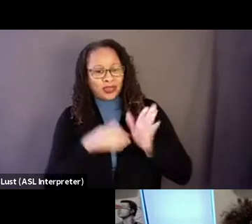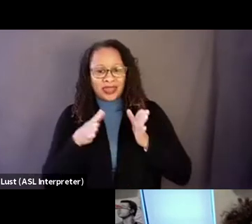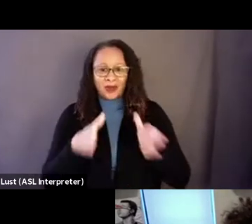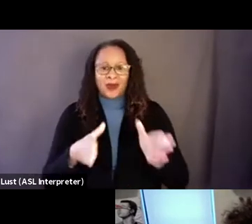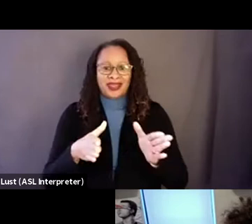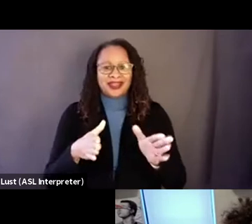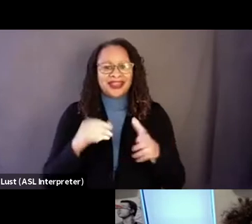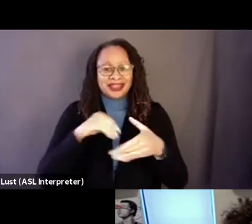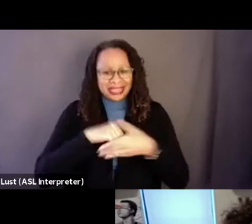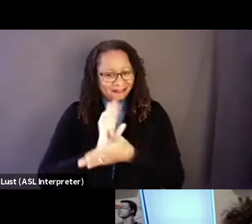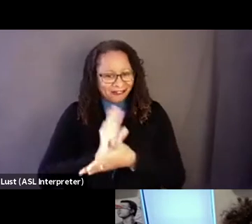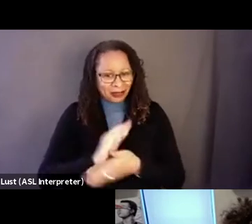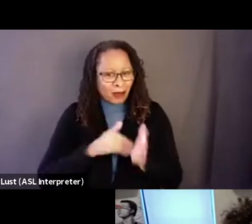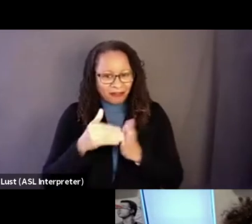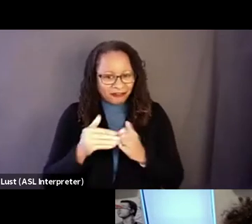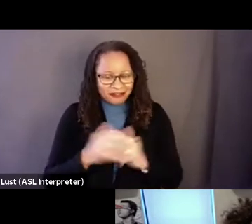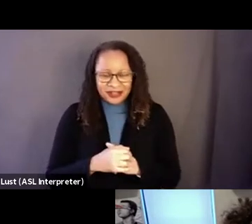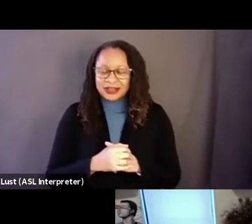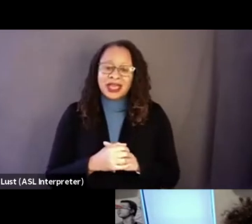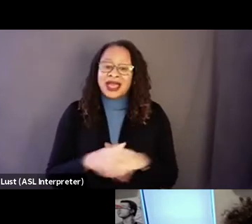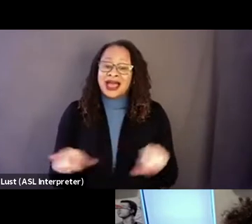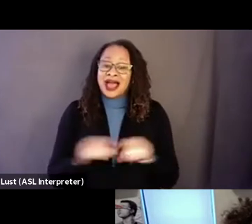And so, again, as a documentary film maker,